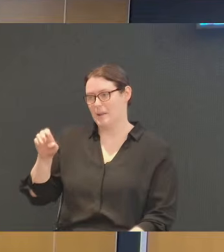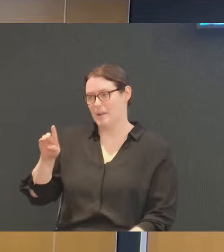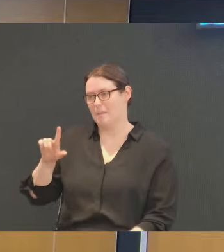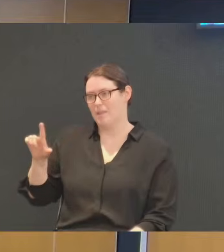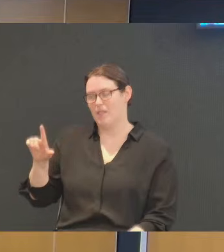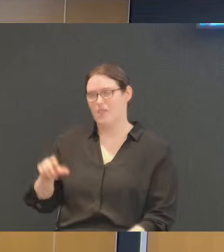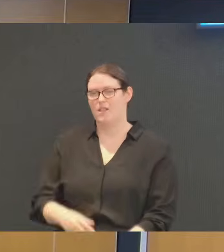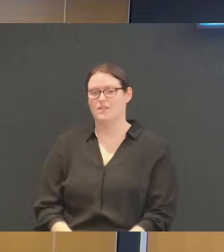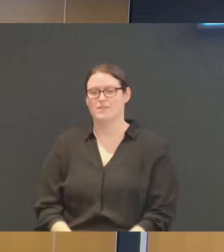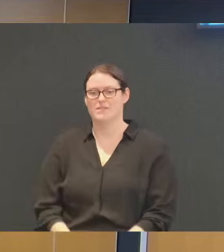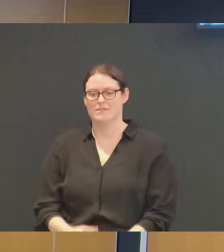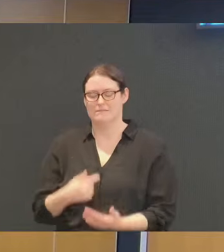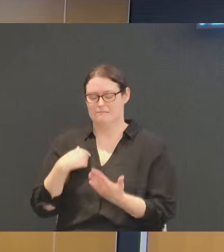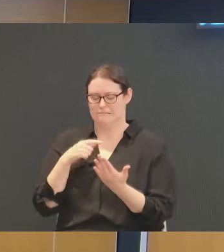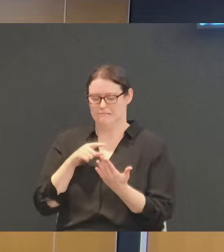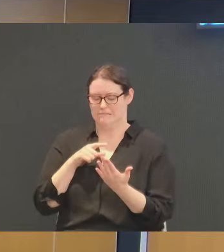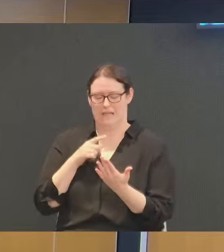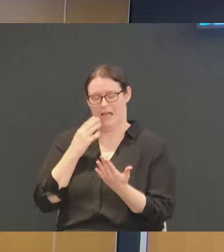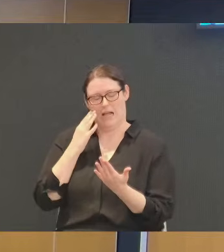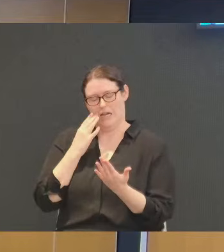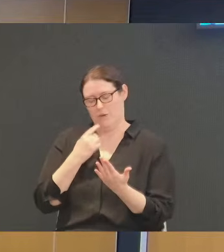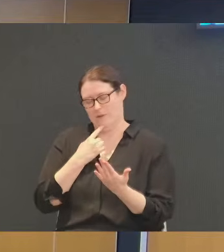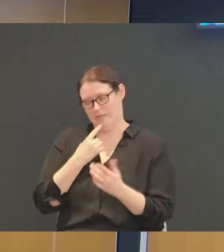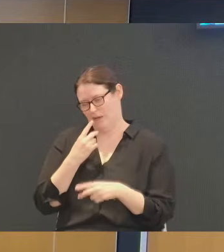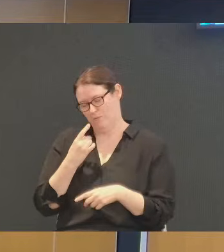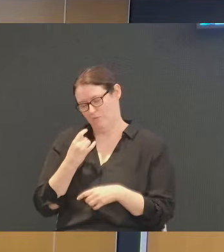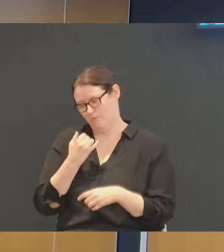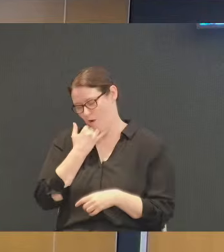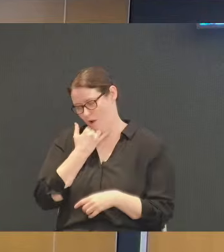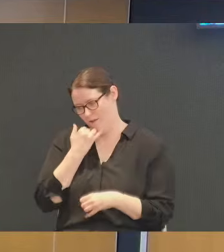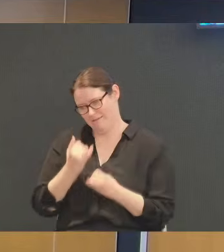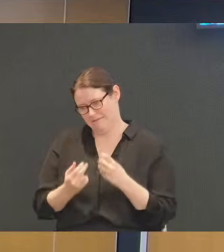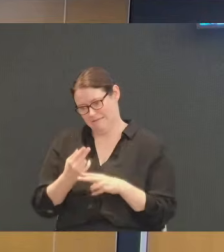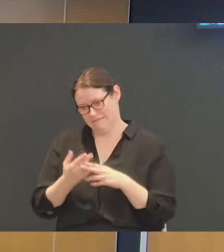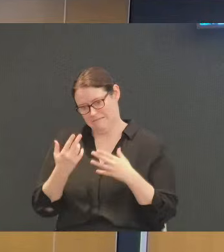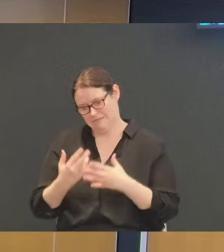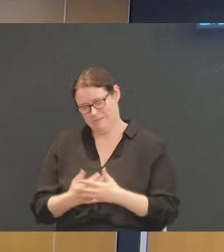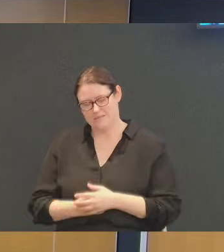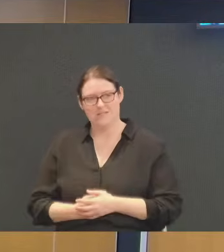I know that I can tell I didn't pronounce that last name right. It's okay. Good evening,